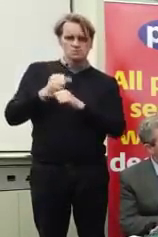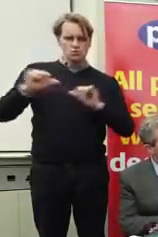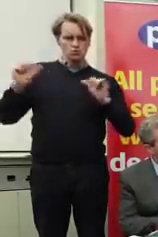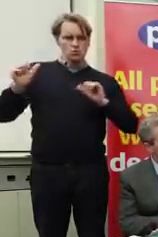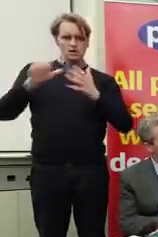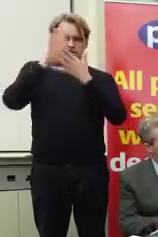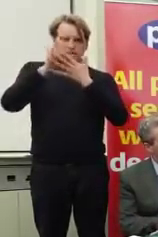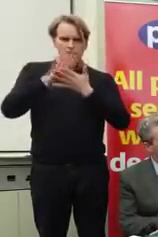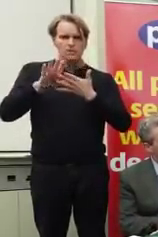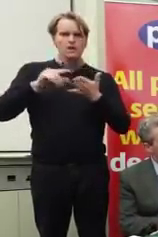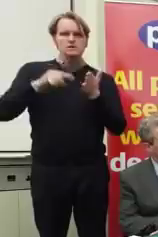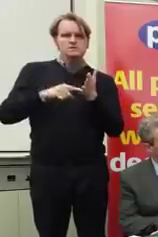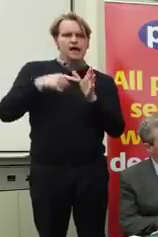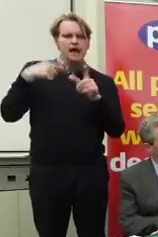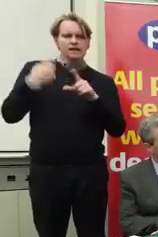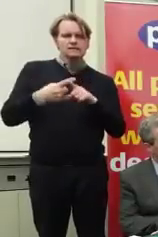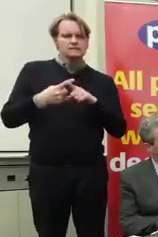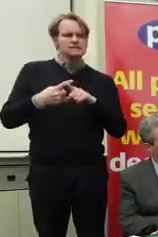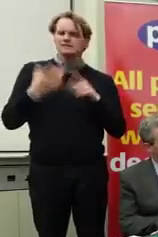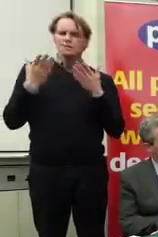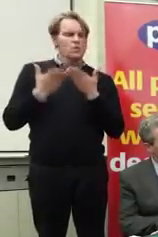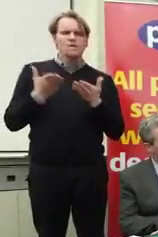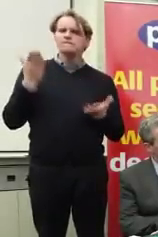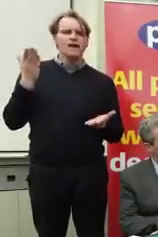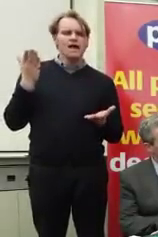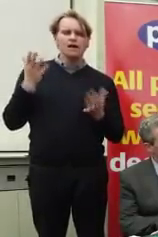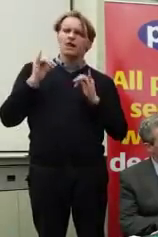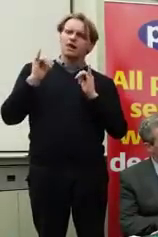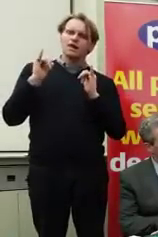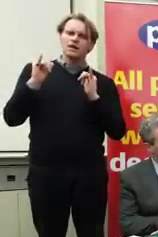system. The only thing that came out of the I suppose the last budget was